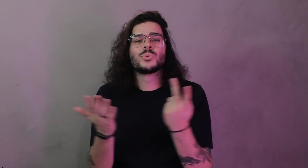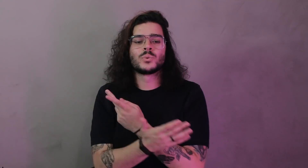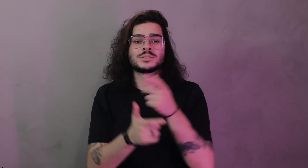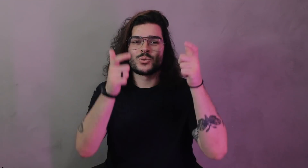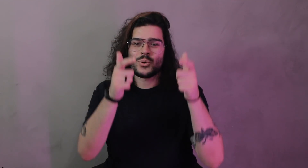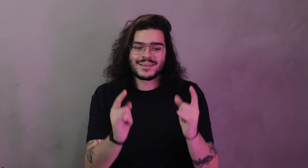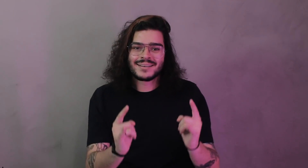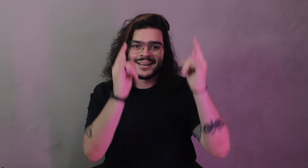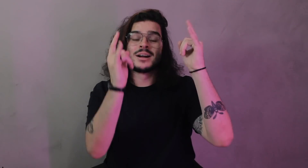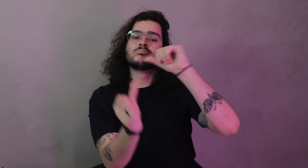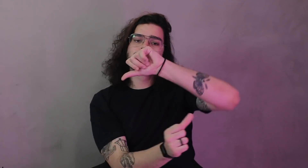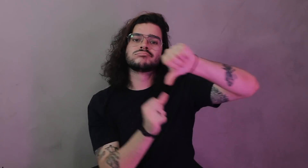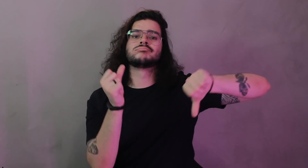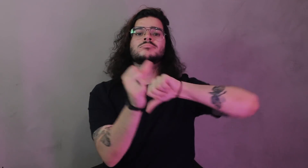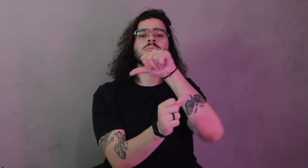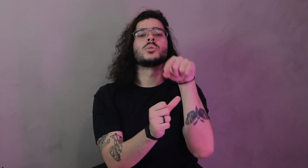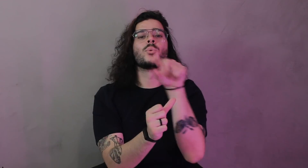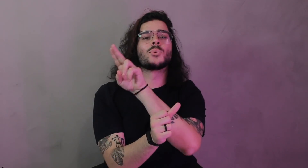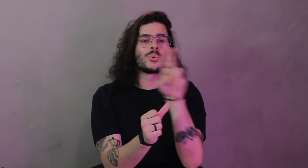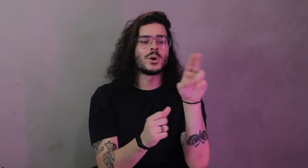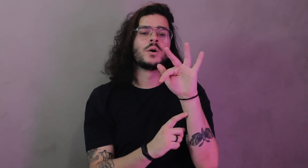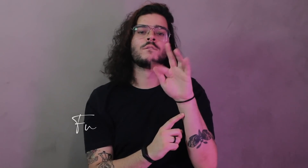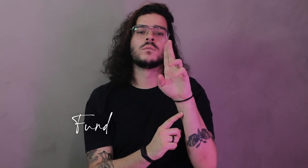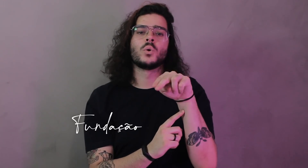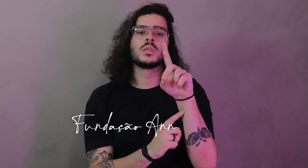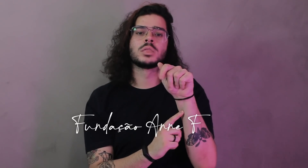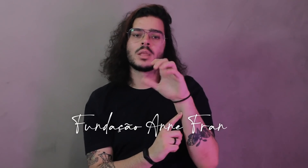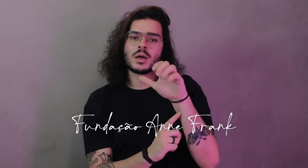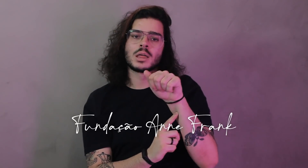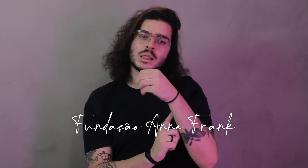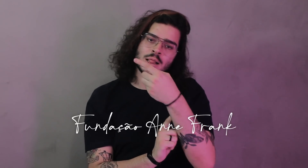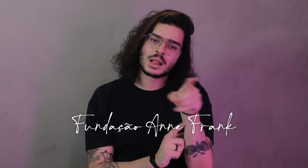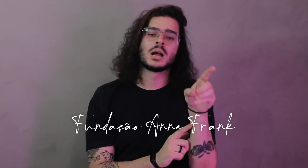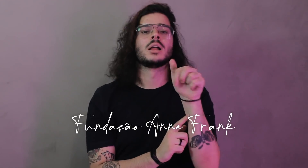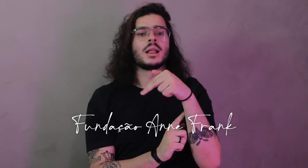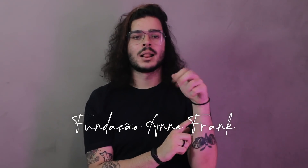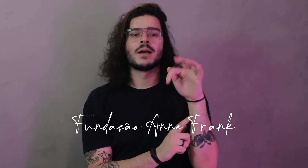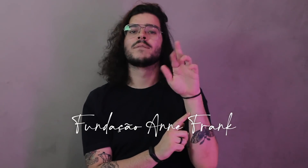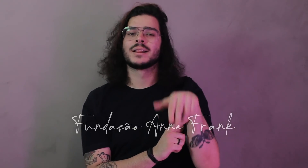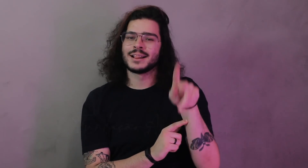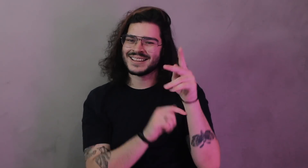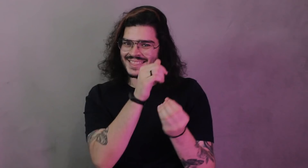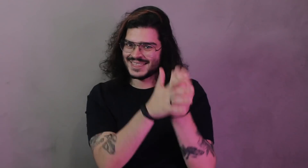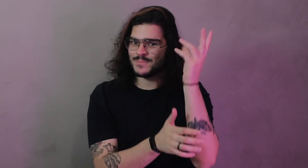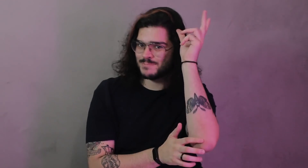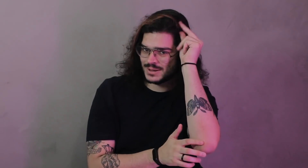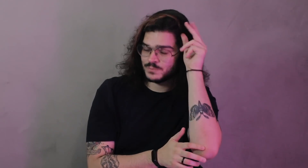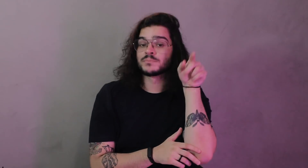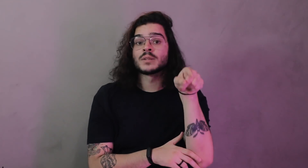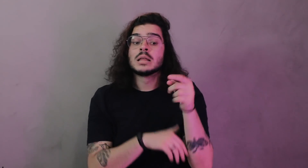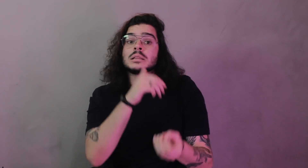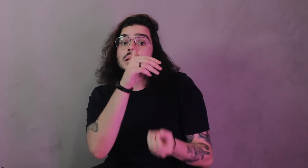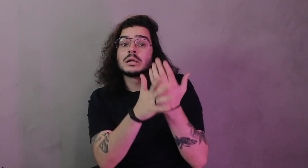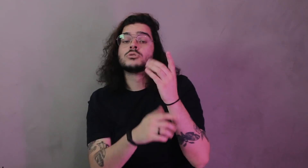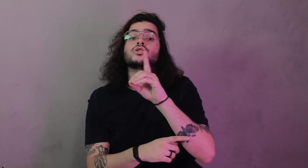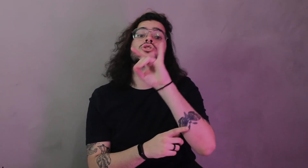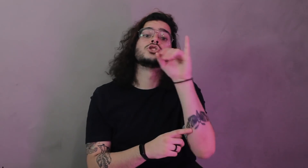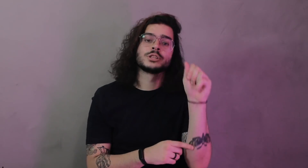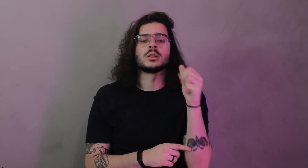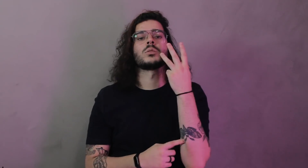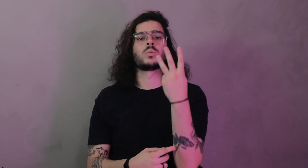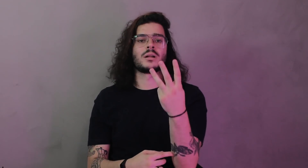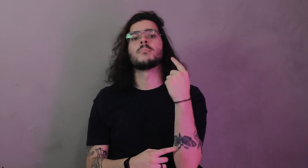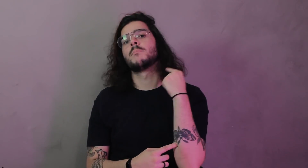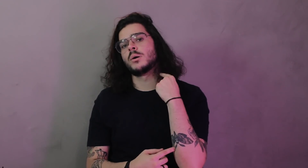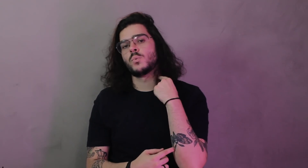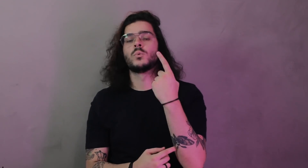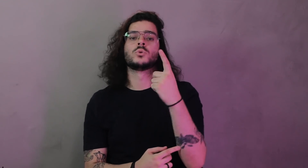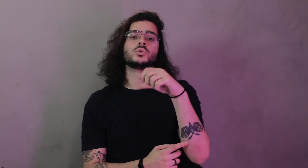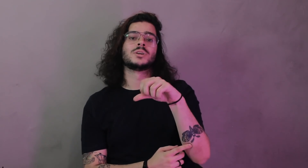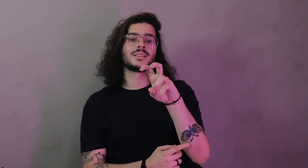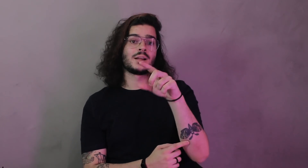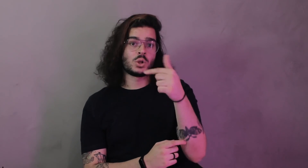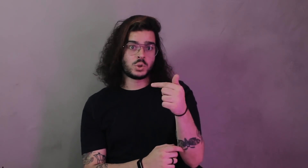Thus, the “Anne Frank Foundation” was founded on May 3, 1957,